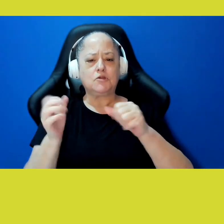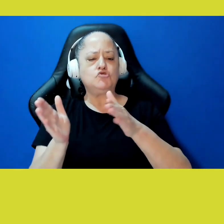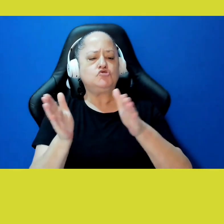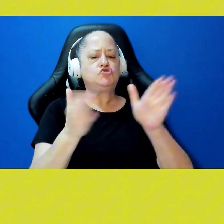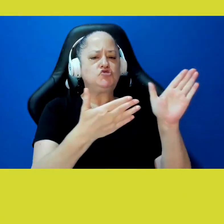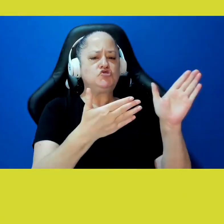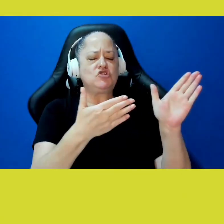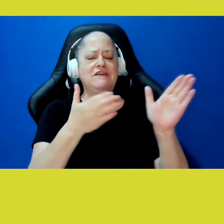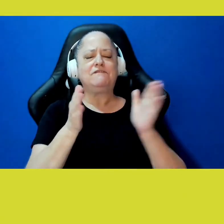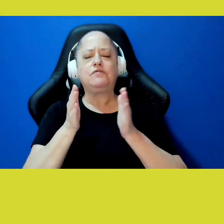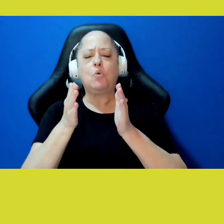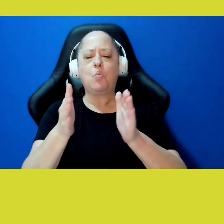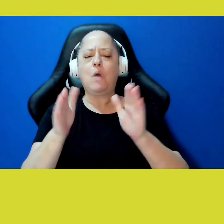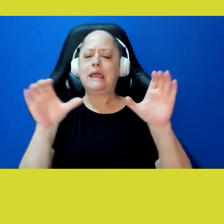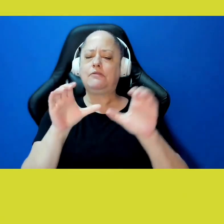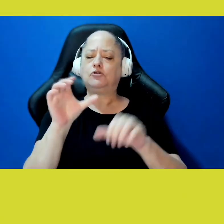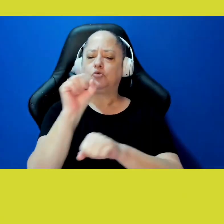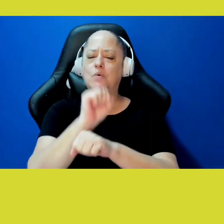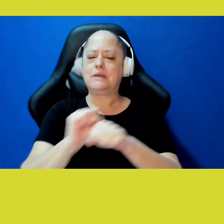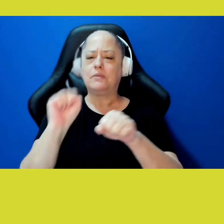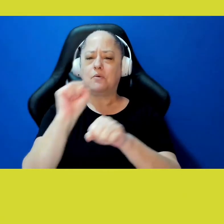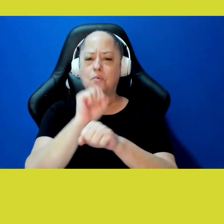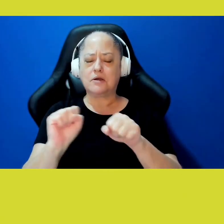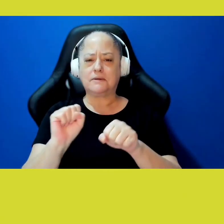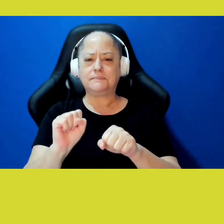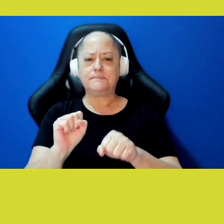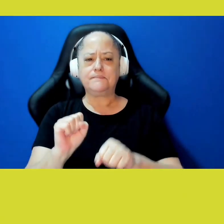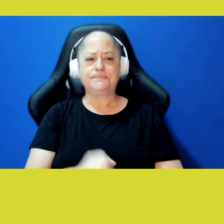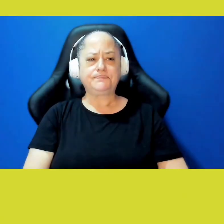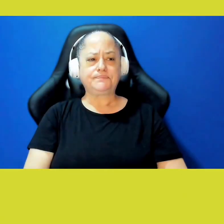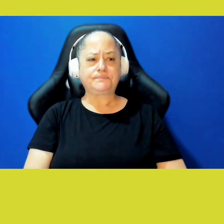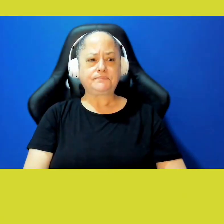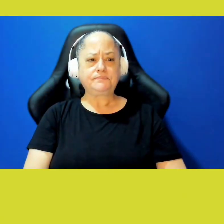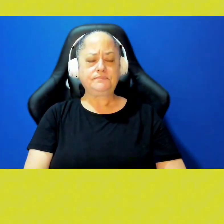doing the work, right. And so you know, I think that